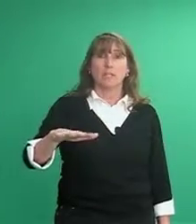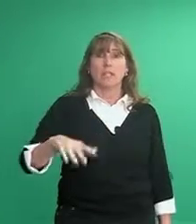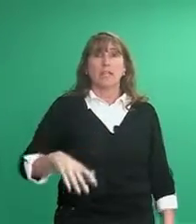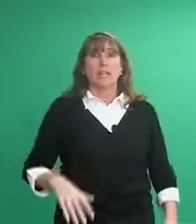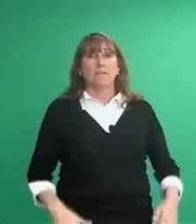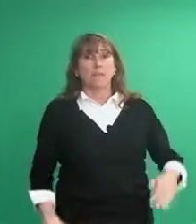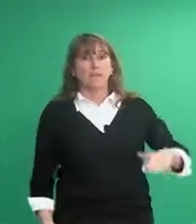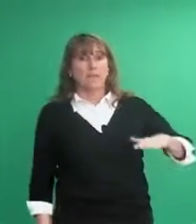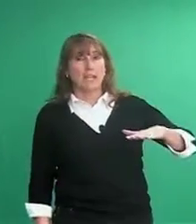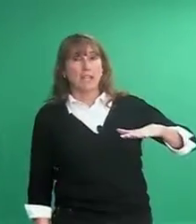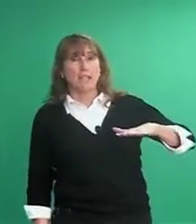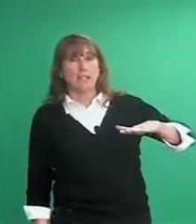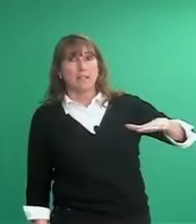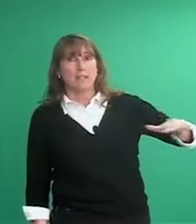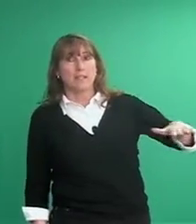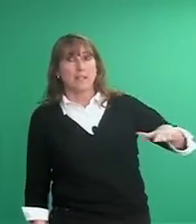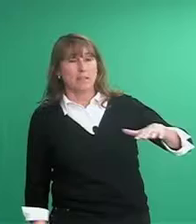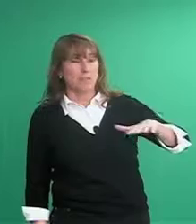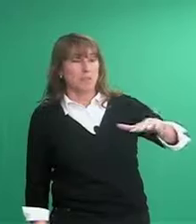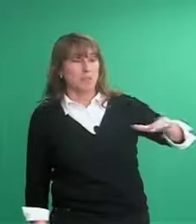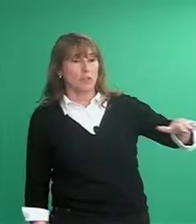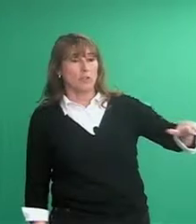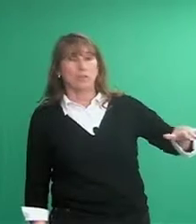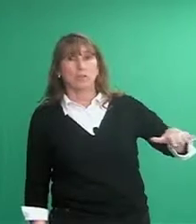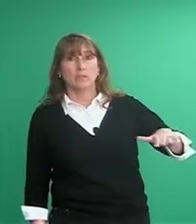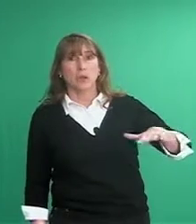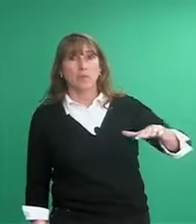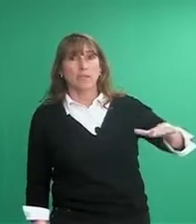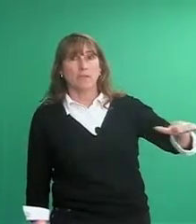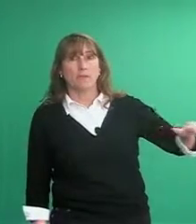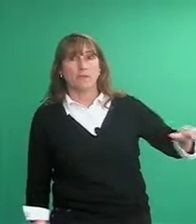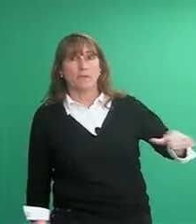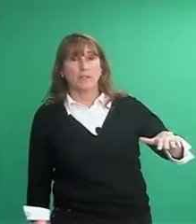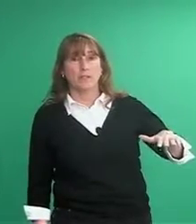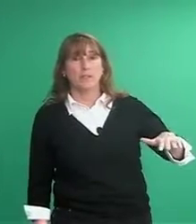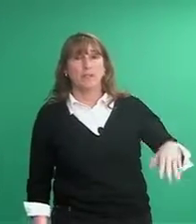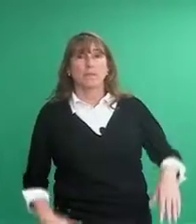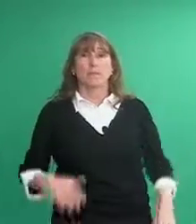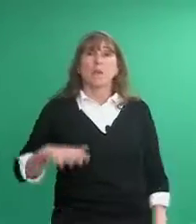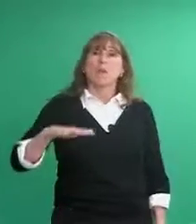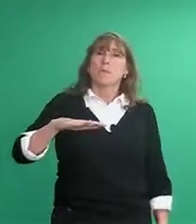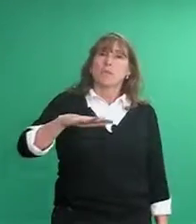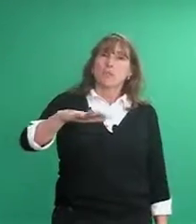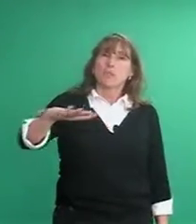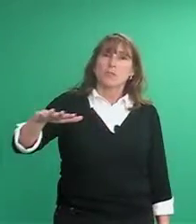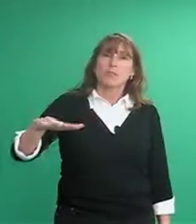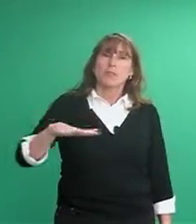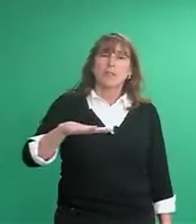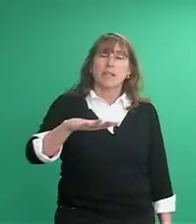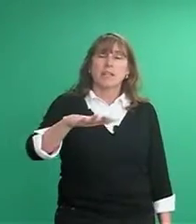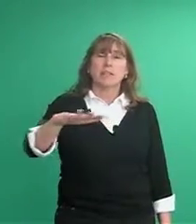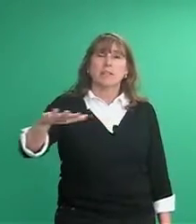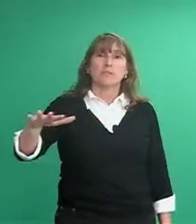if you're left-handed then you would circle away from you this way but it's used in [in, eh]